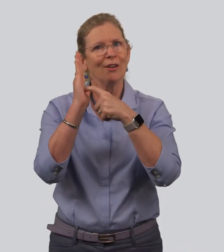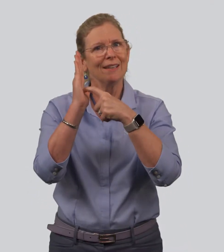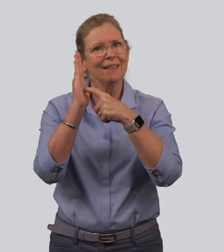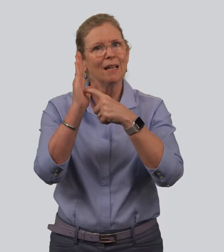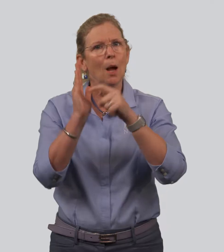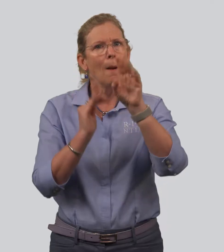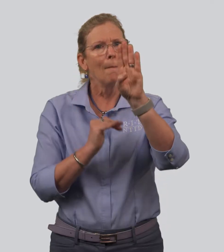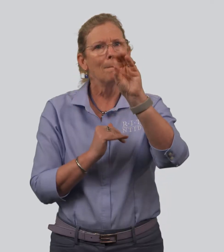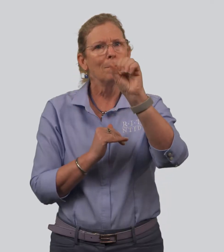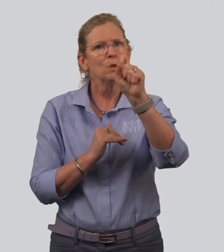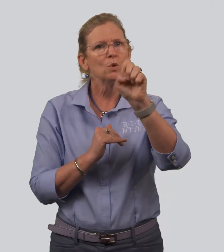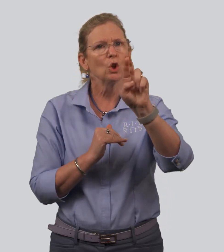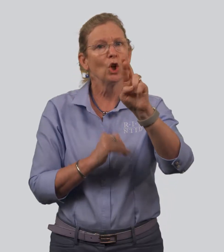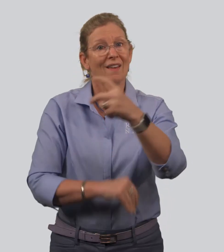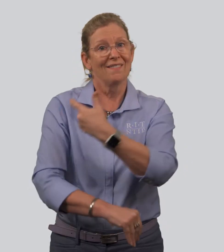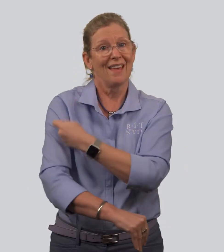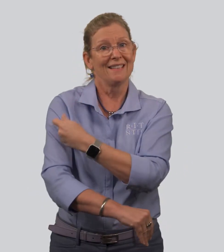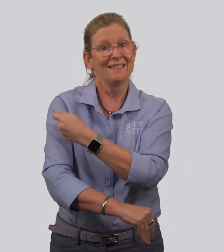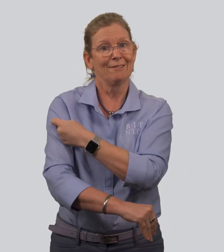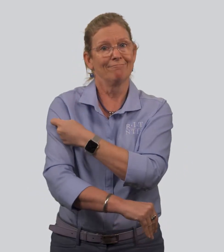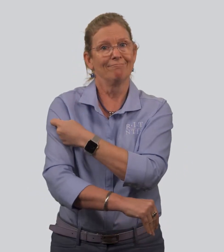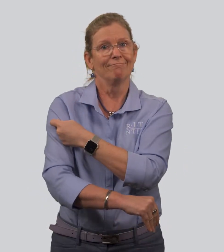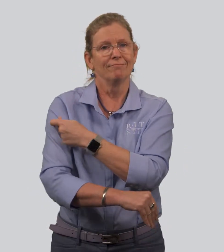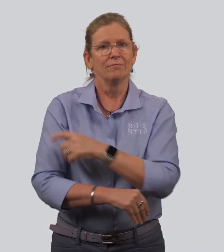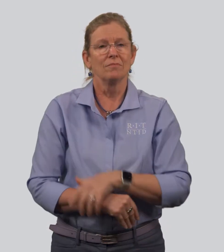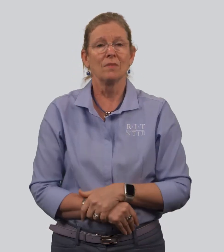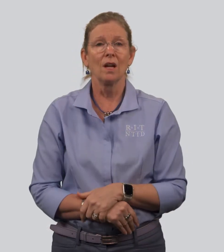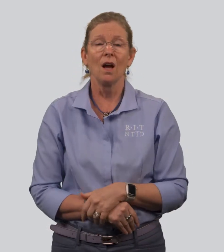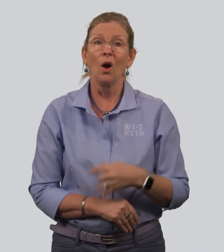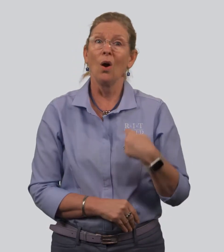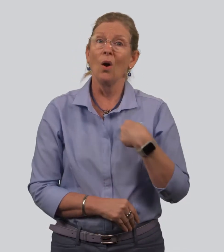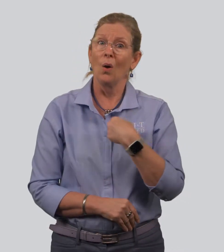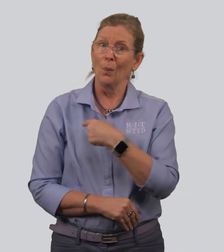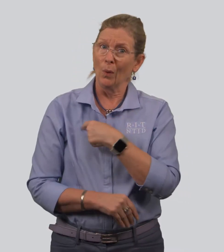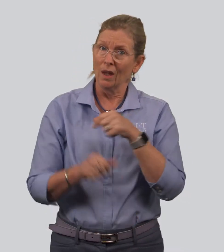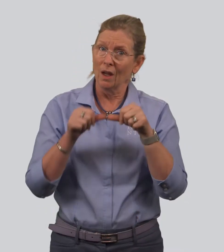We now are requiring a booster vaccine.